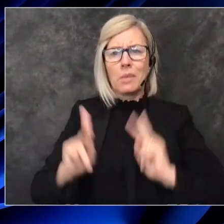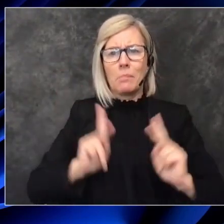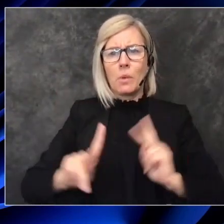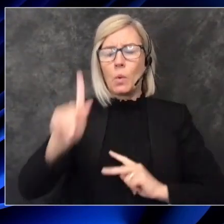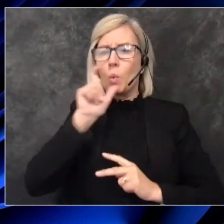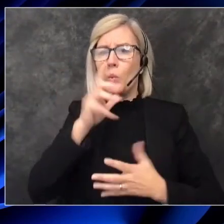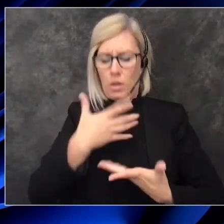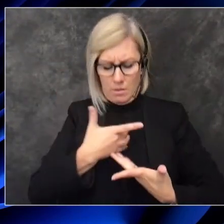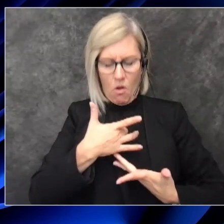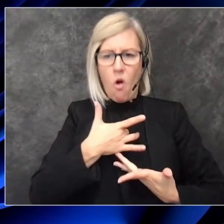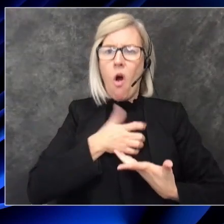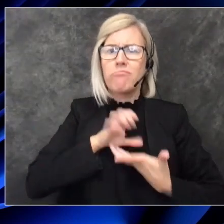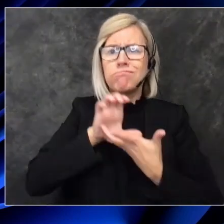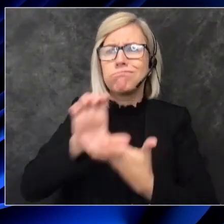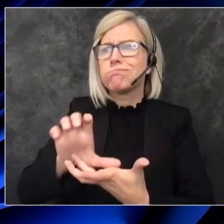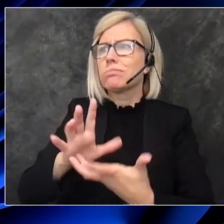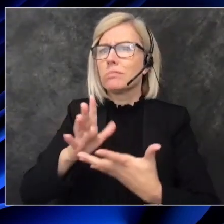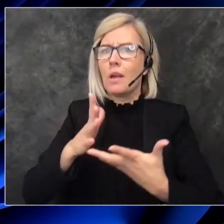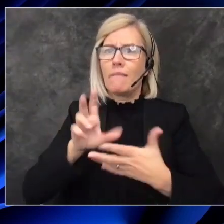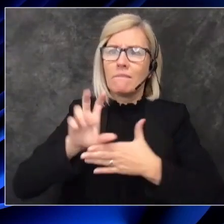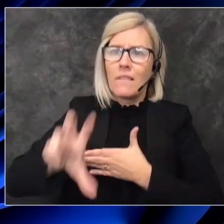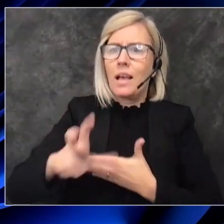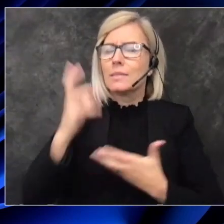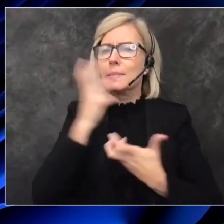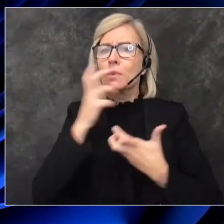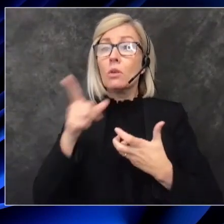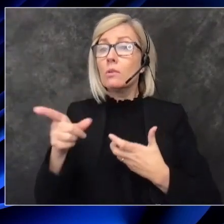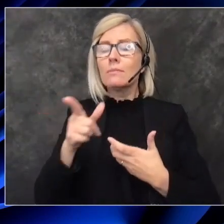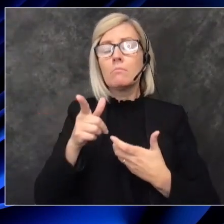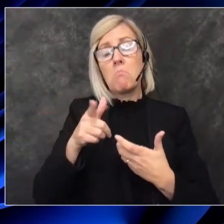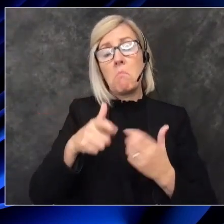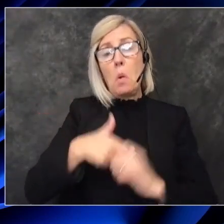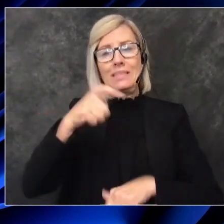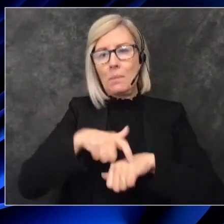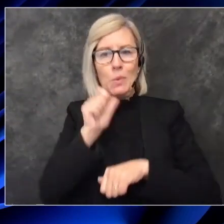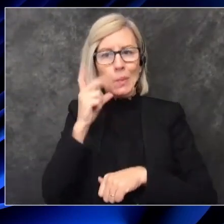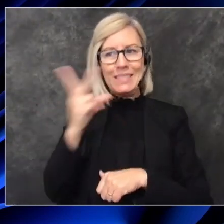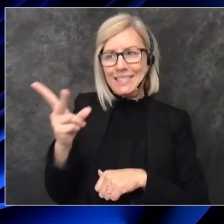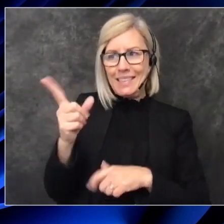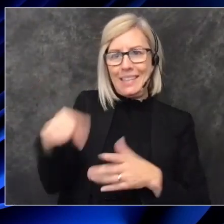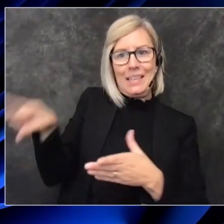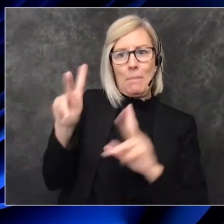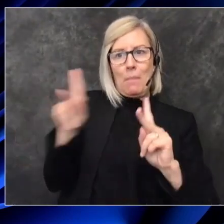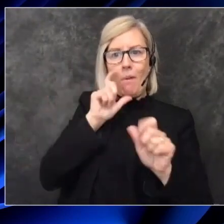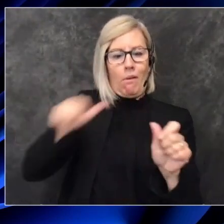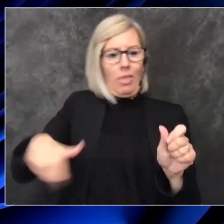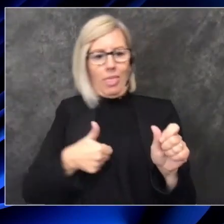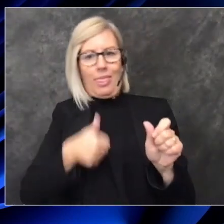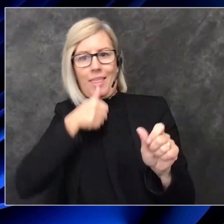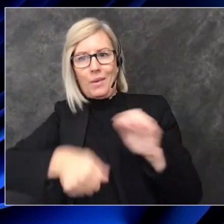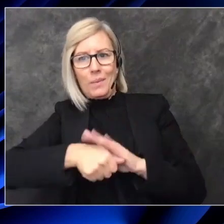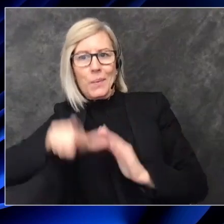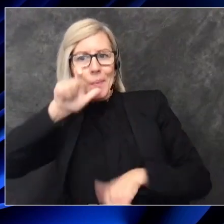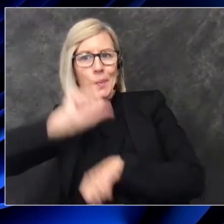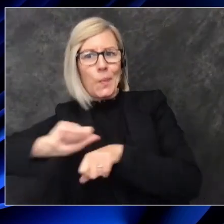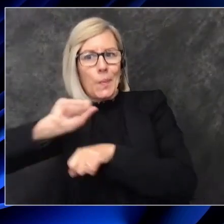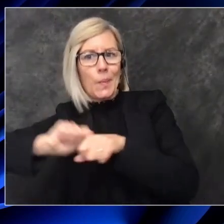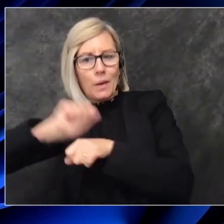You know you don't always get to see the people behind the product. And one of the things that, uh, panel, Spinney says,